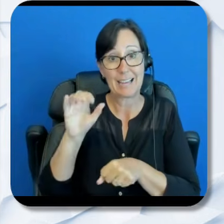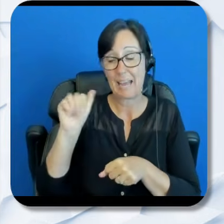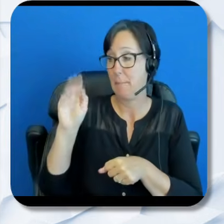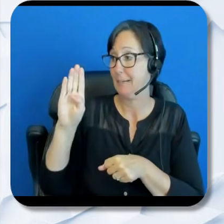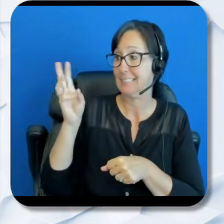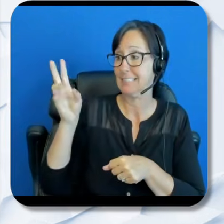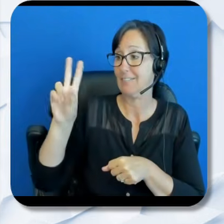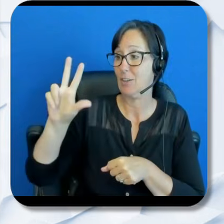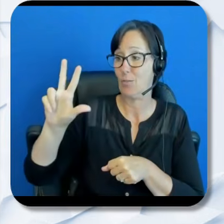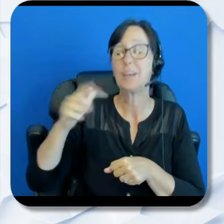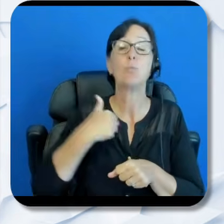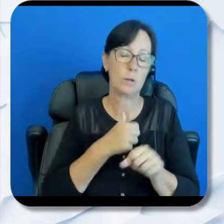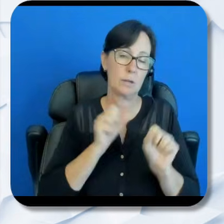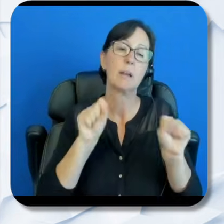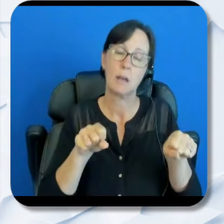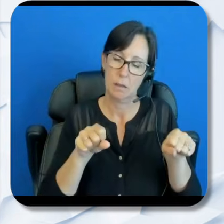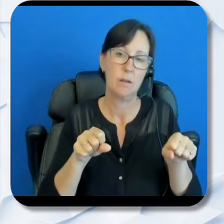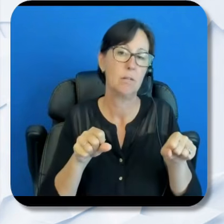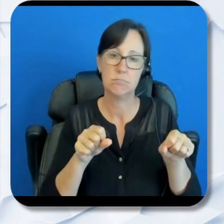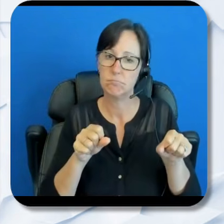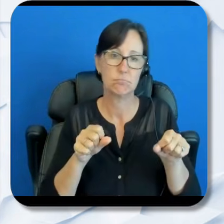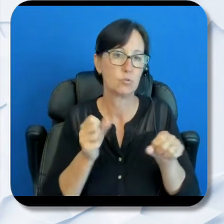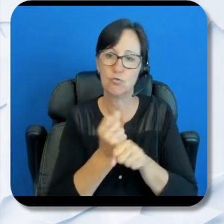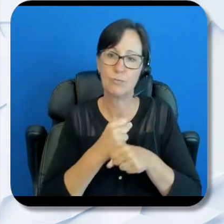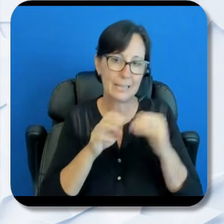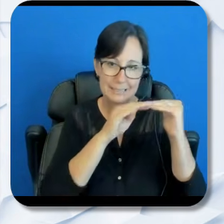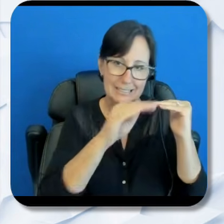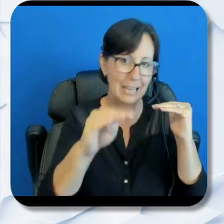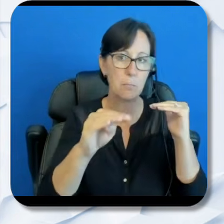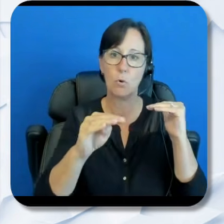we can create real pathways to stability for our students.